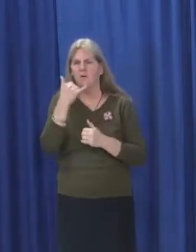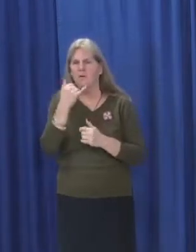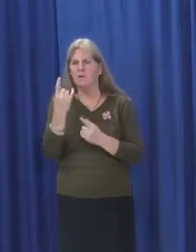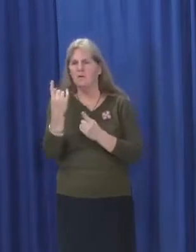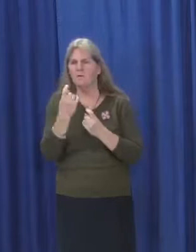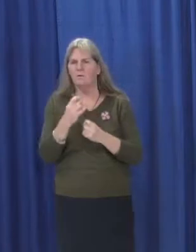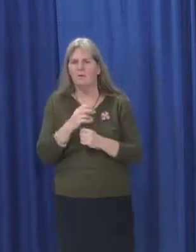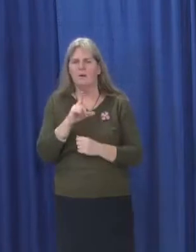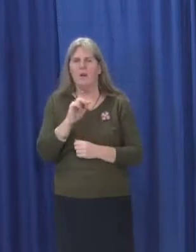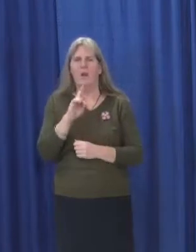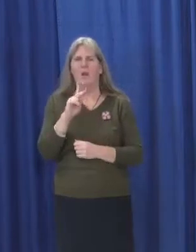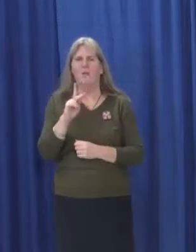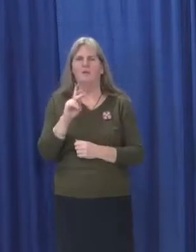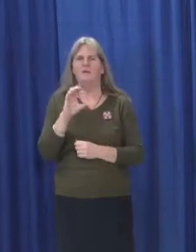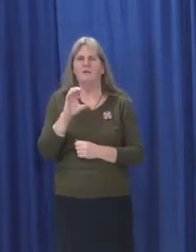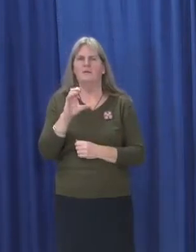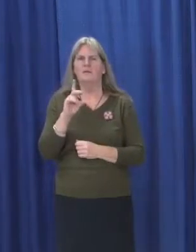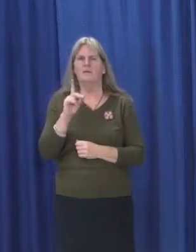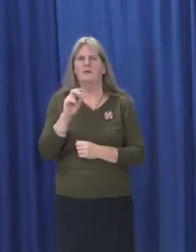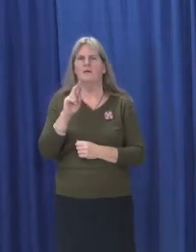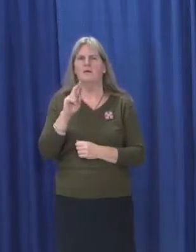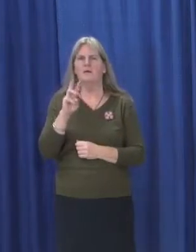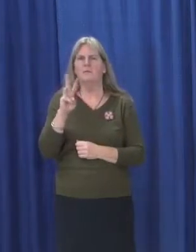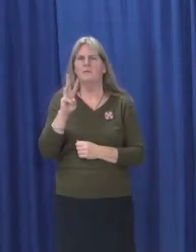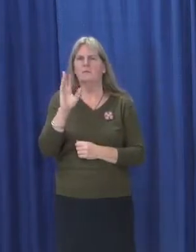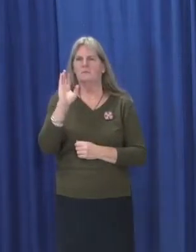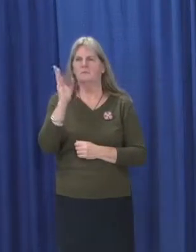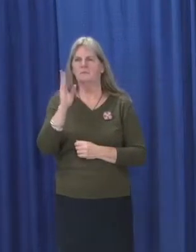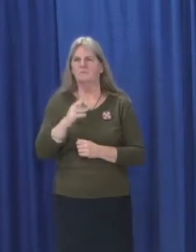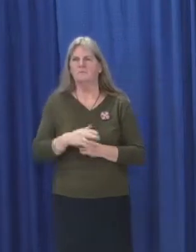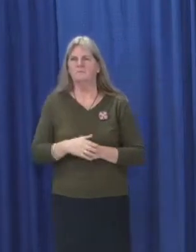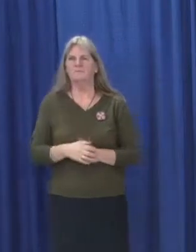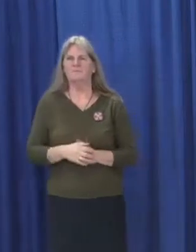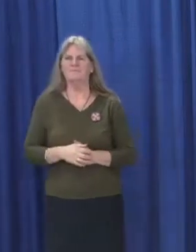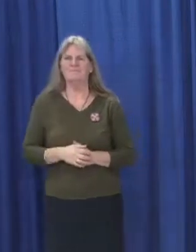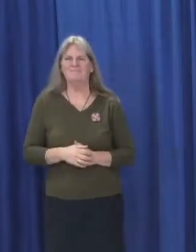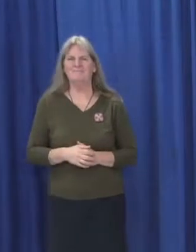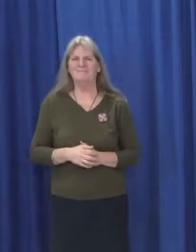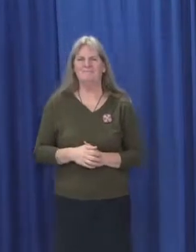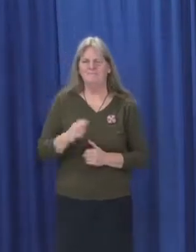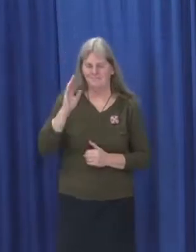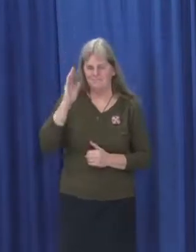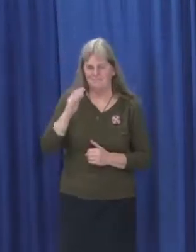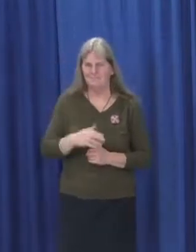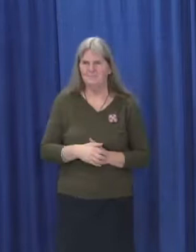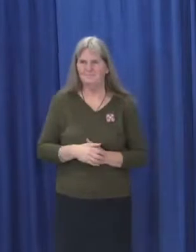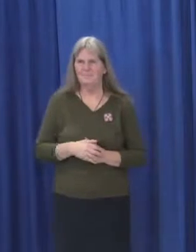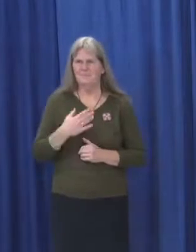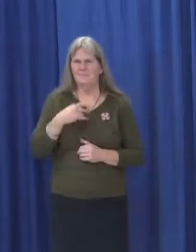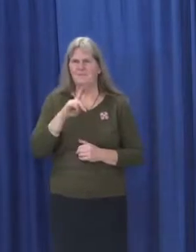and begin with Luke from CK RW. My first